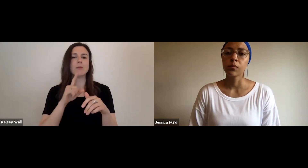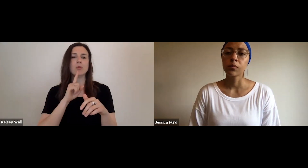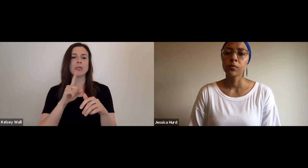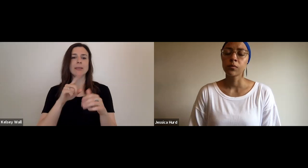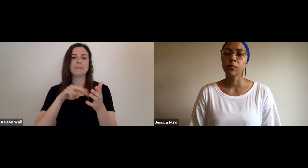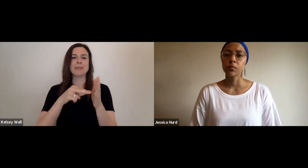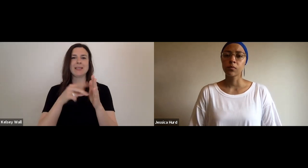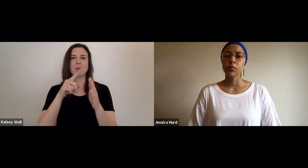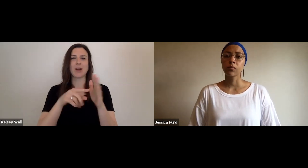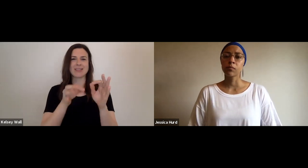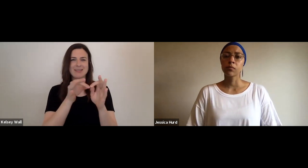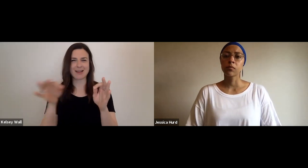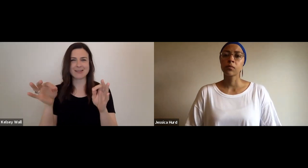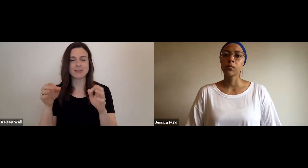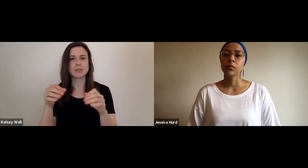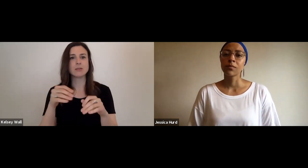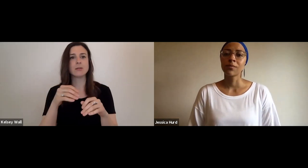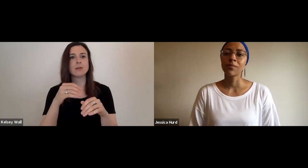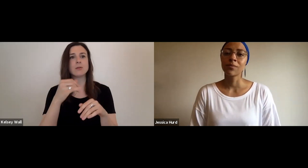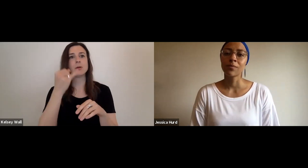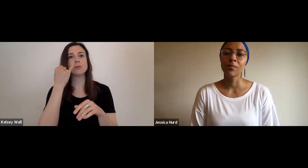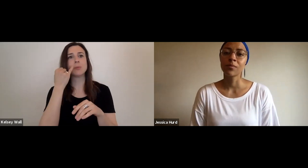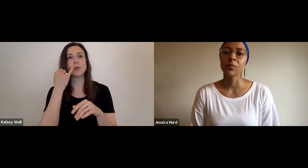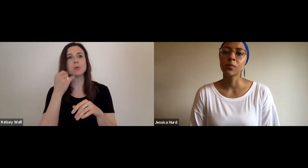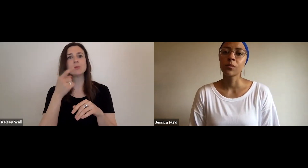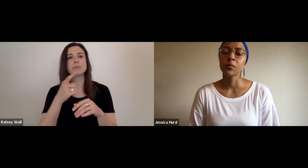One thing we have is we call it the opposite action challenge.